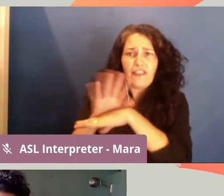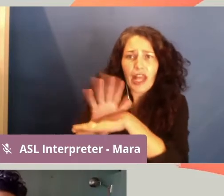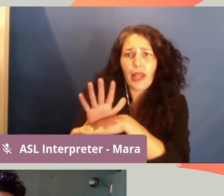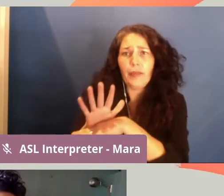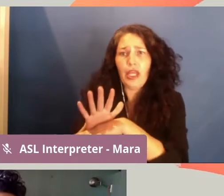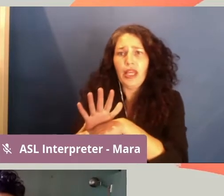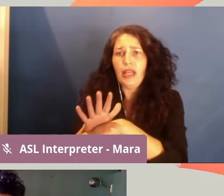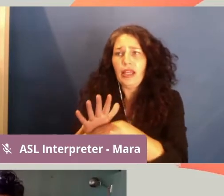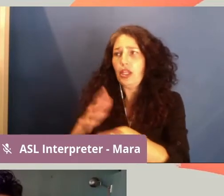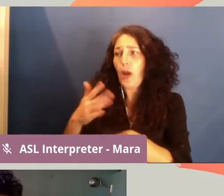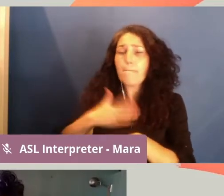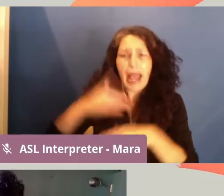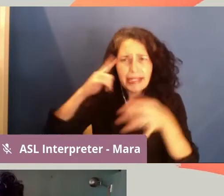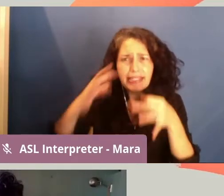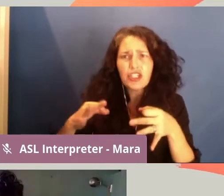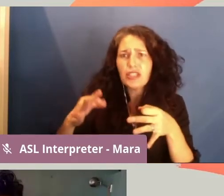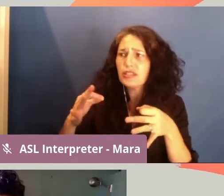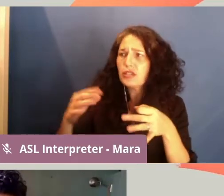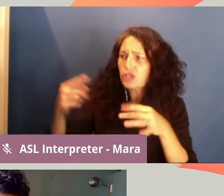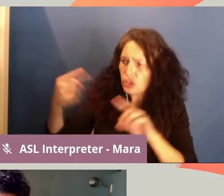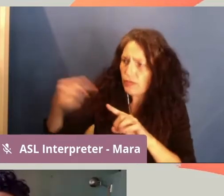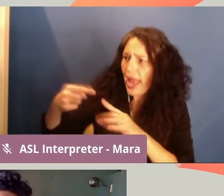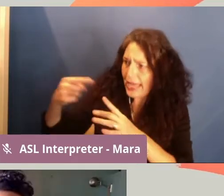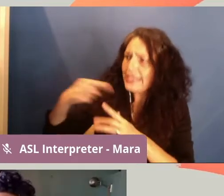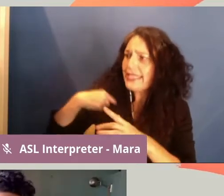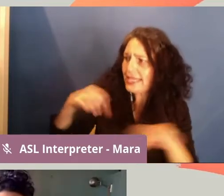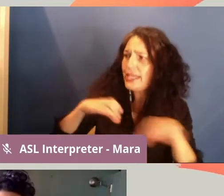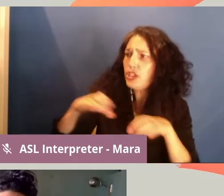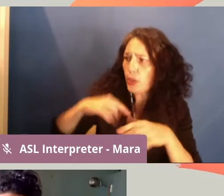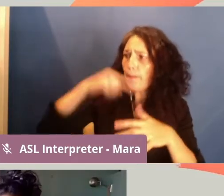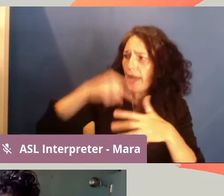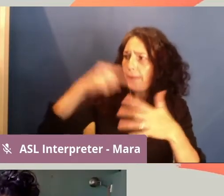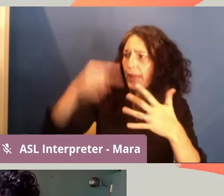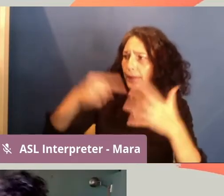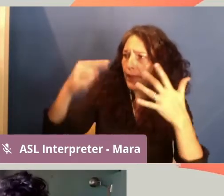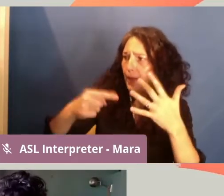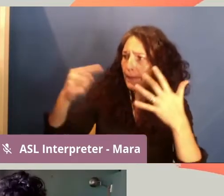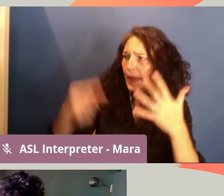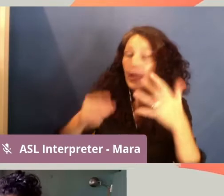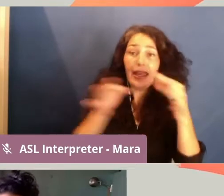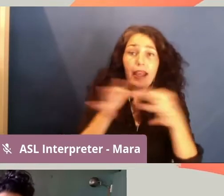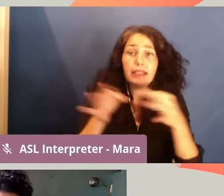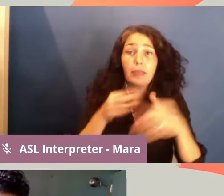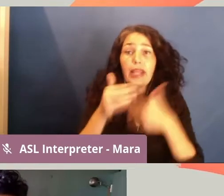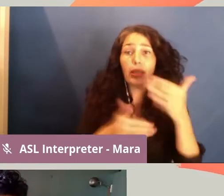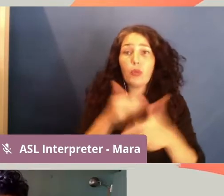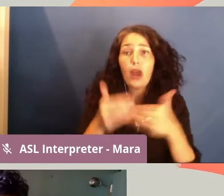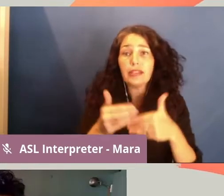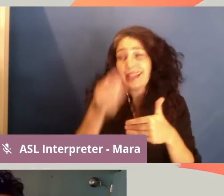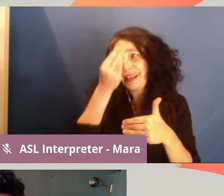I wanted to explain the process, I wanted to tell him how limited our resources were, that one film can't do everything,